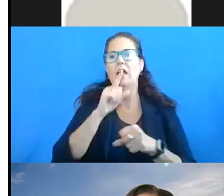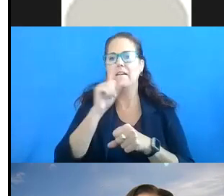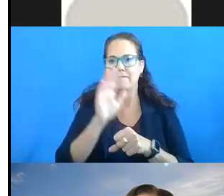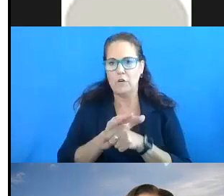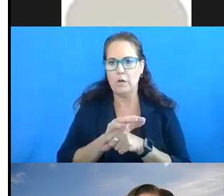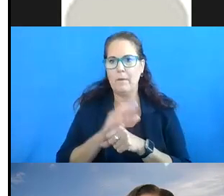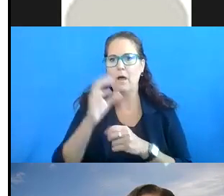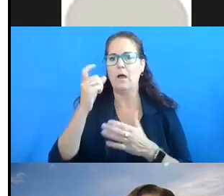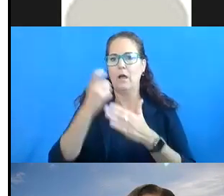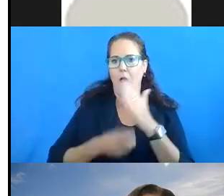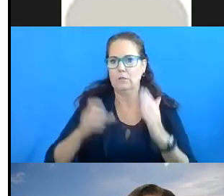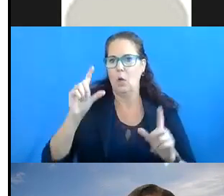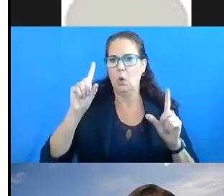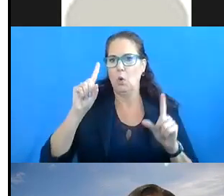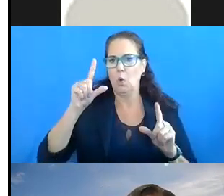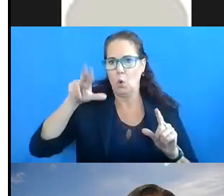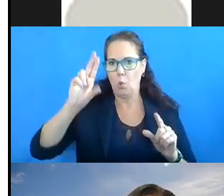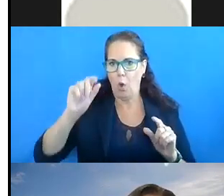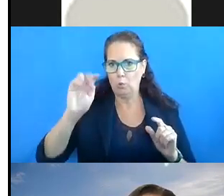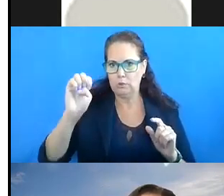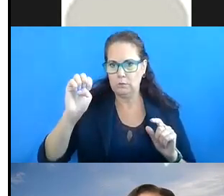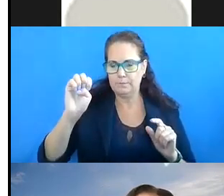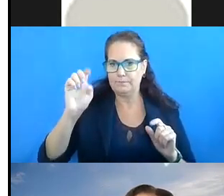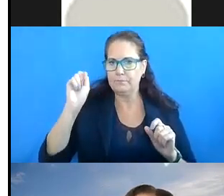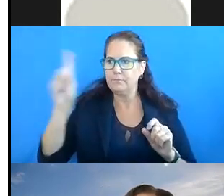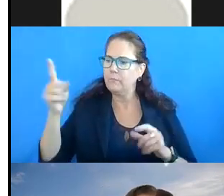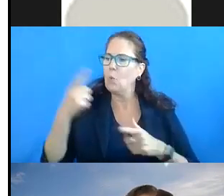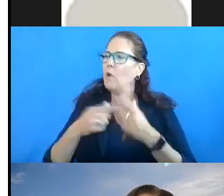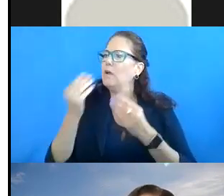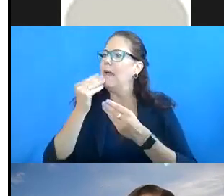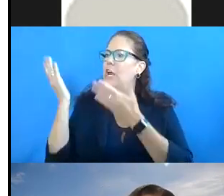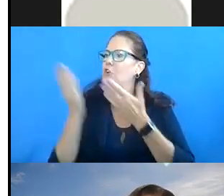have to go out and find out, you know, what is a catering cost going to be to host a meeting,